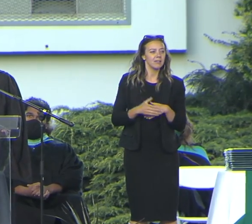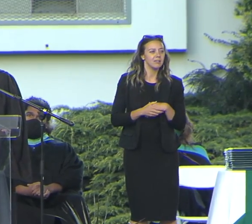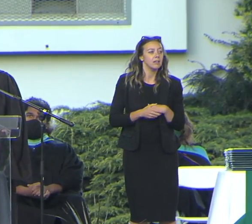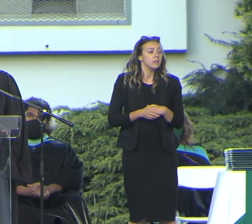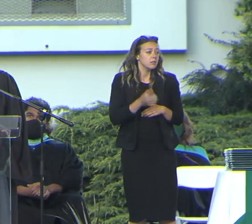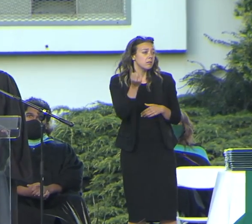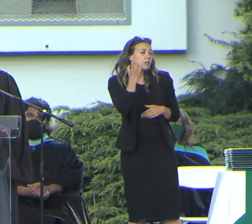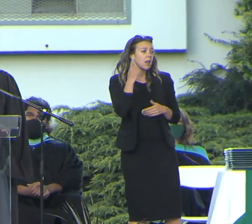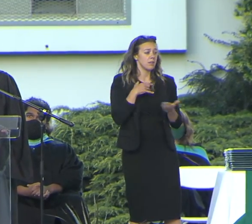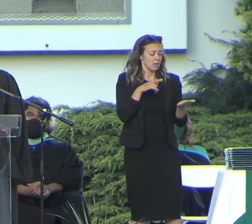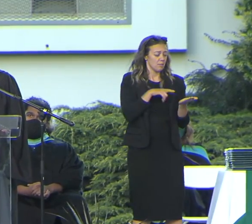new beauty in this way.